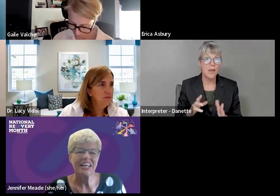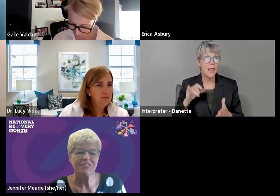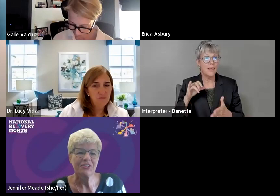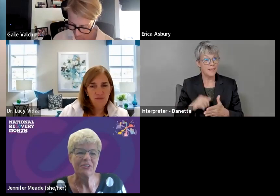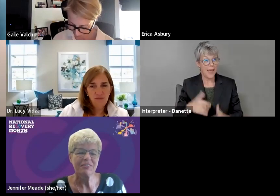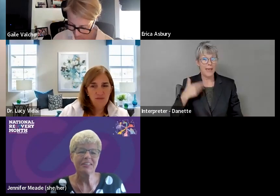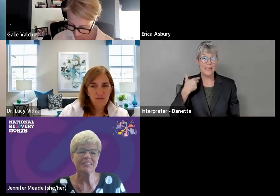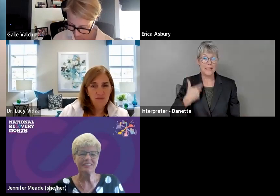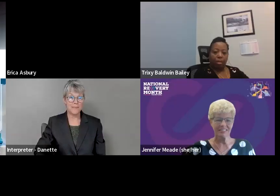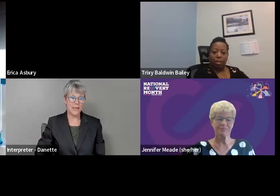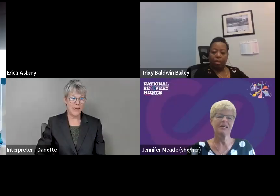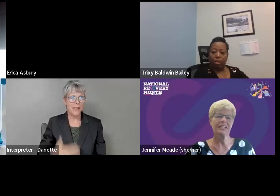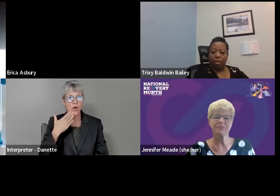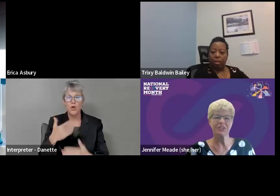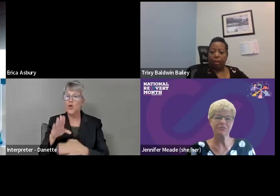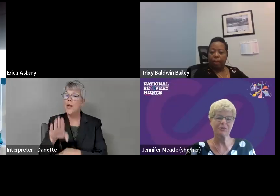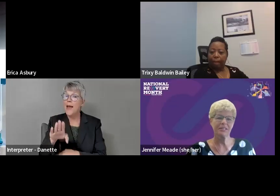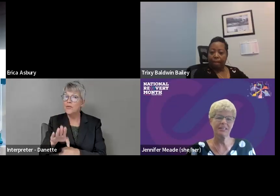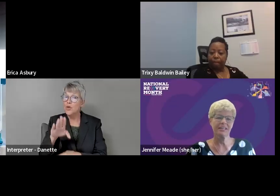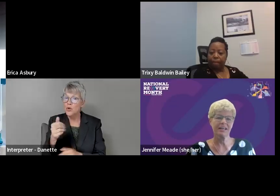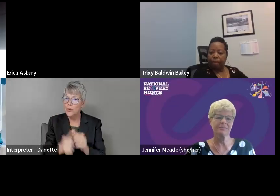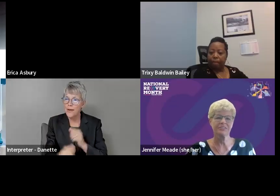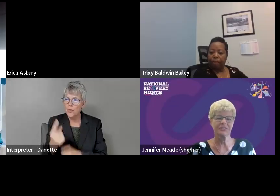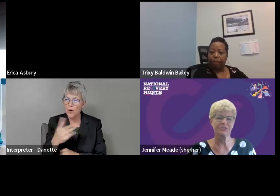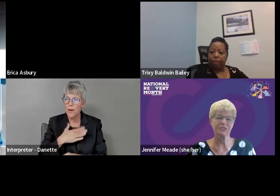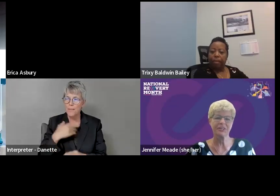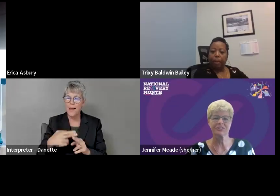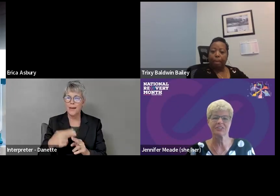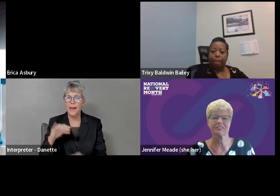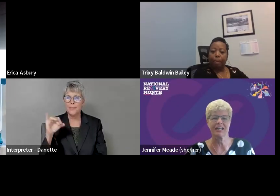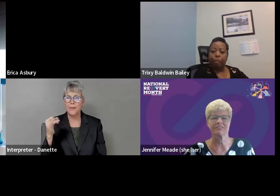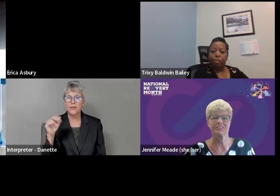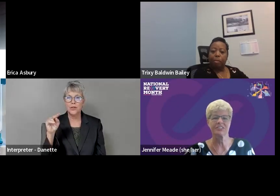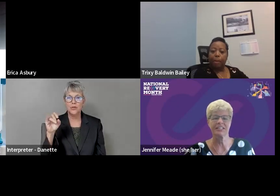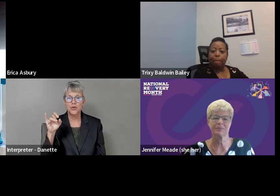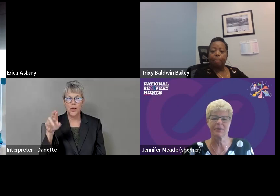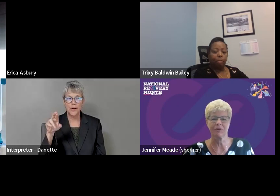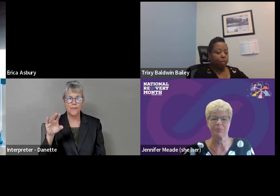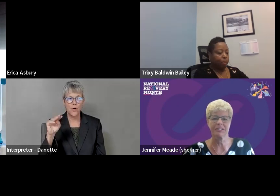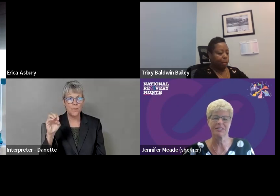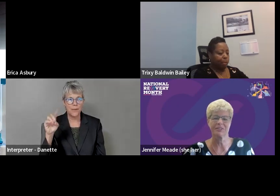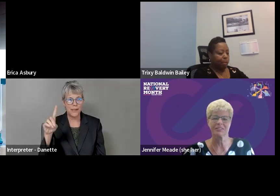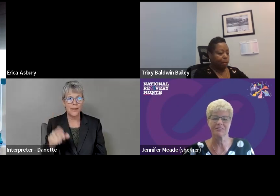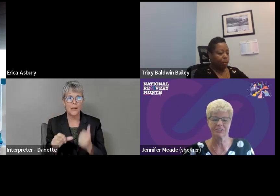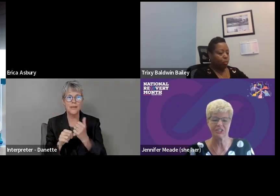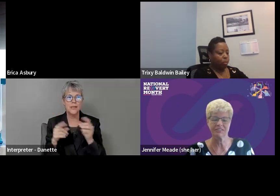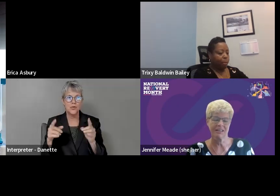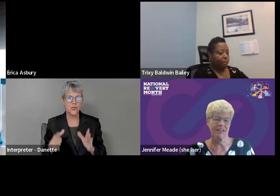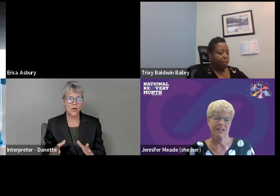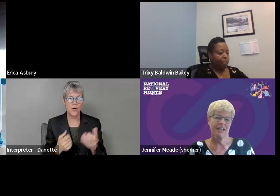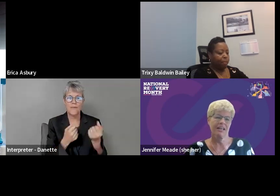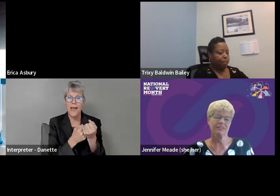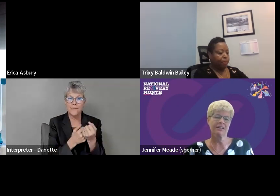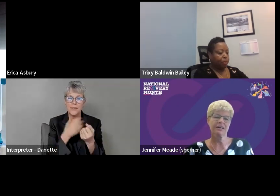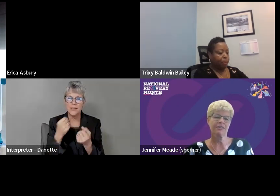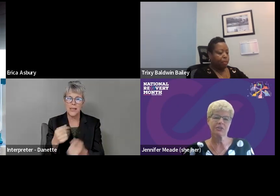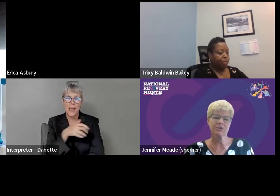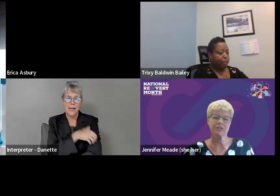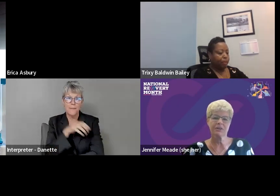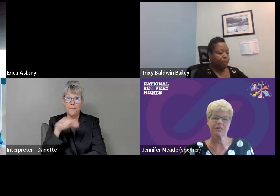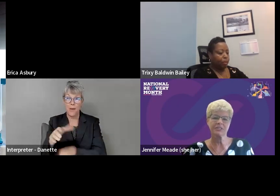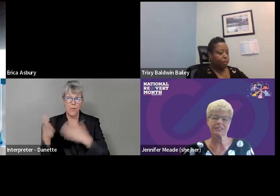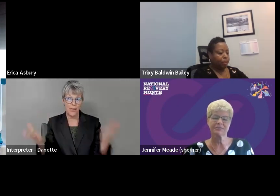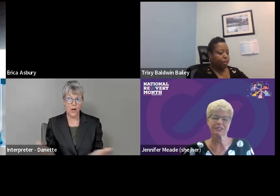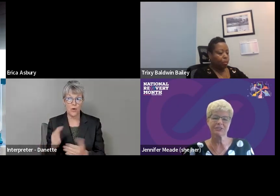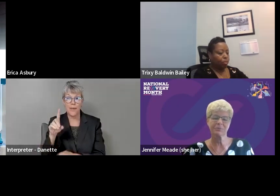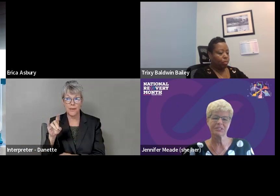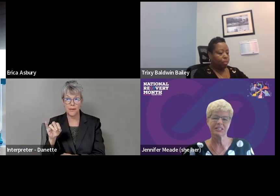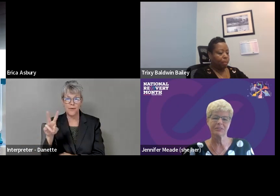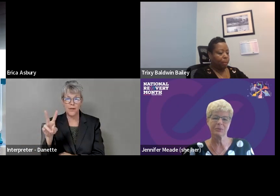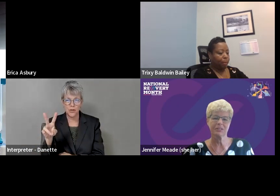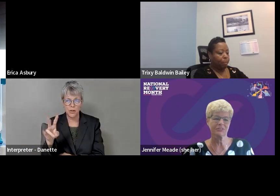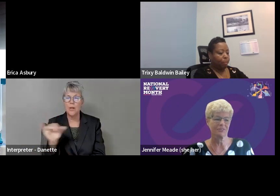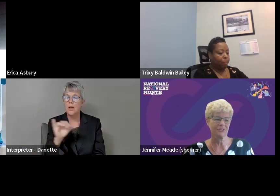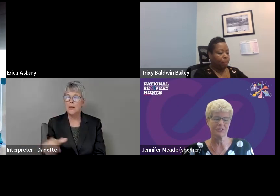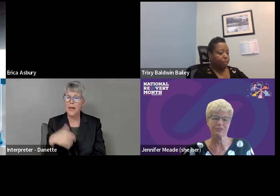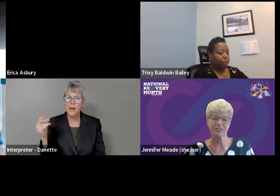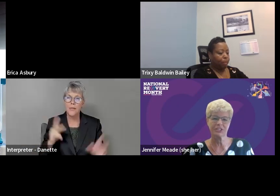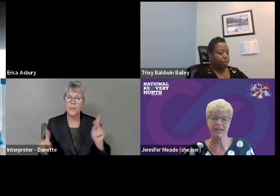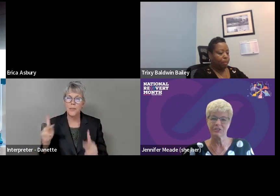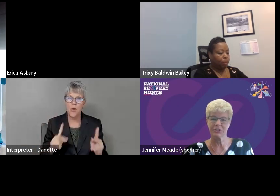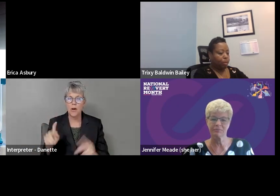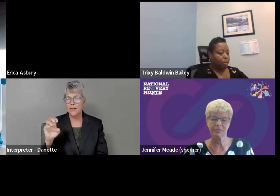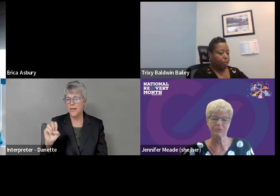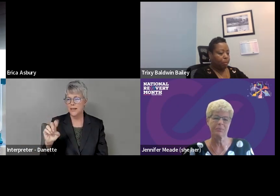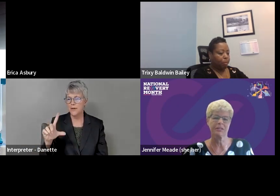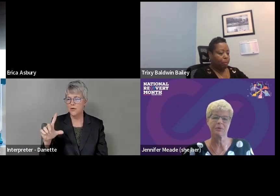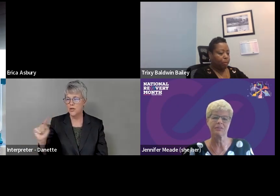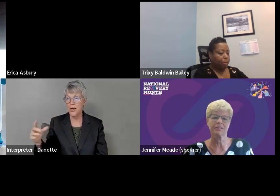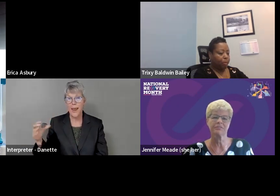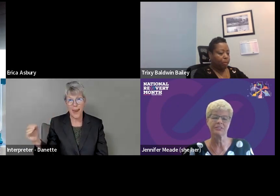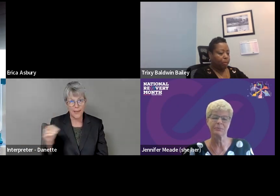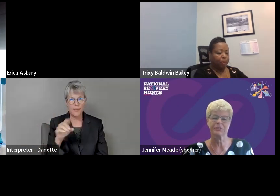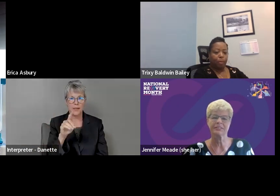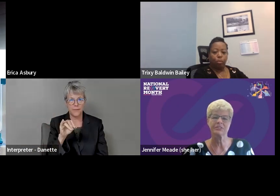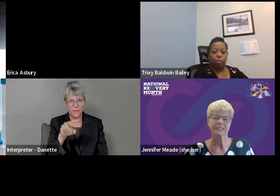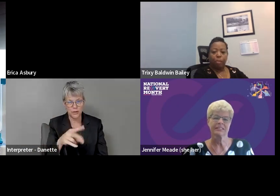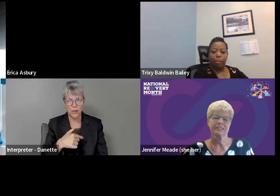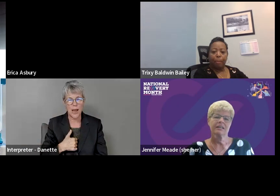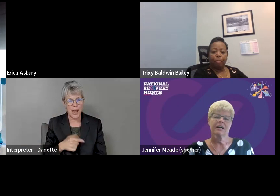Jennifer Meade (she/her): Good afternoon, everyone. My name is Jennifer Mead, and I am the assistant director of advocacy and empowerment here at the division, and, like others on our executive leadership team, as well as others in the division. I, too, and somebody with lived experience.